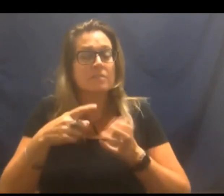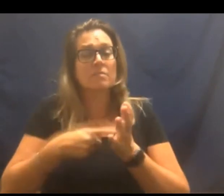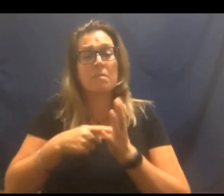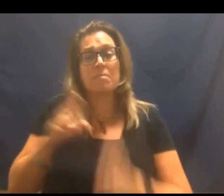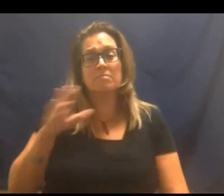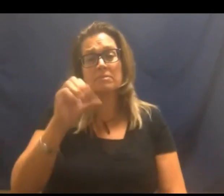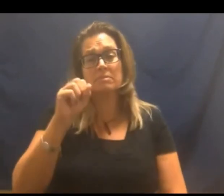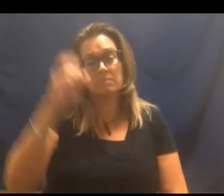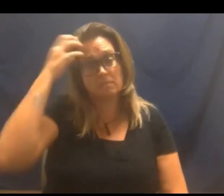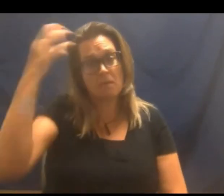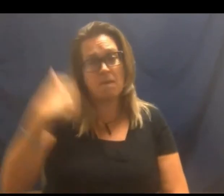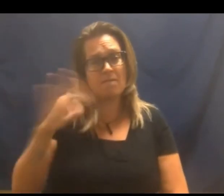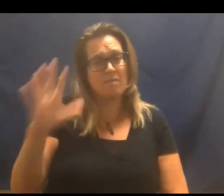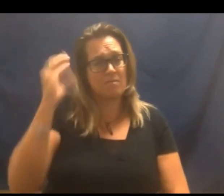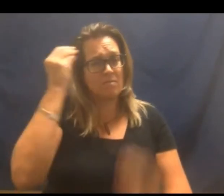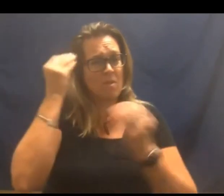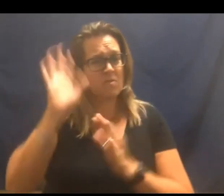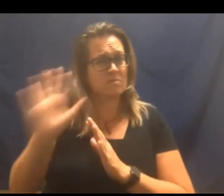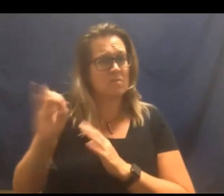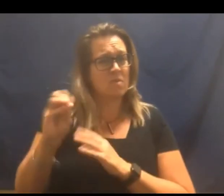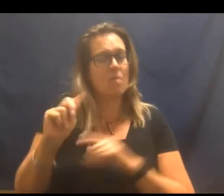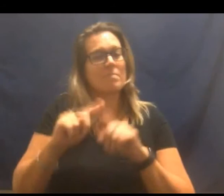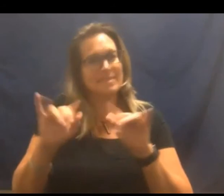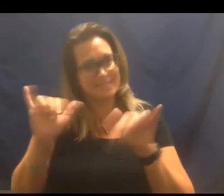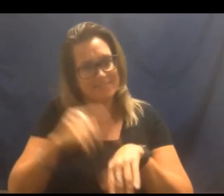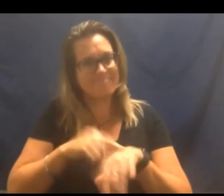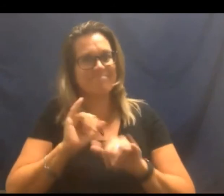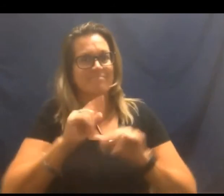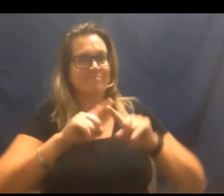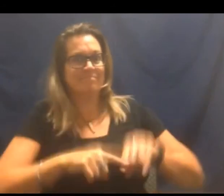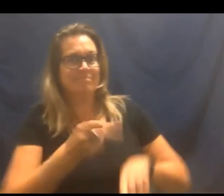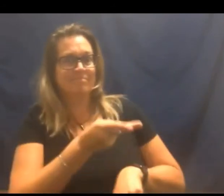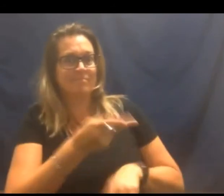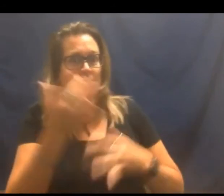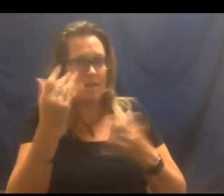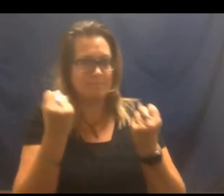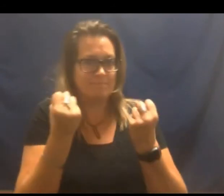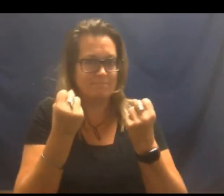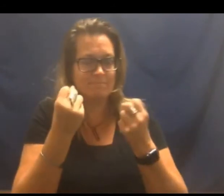would take this information and document it. And again Stokoe did have his own